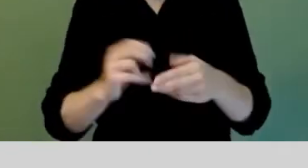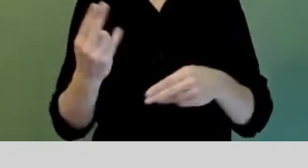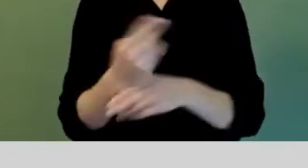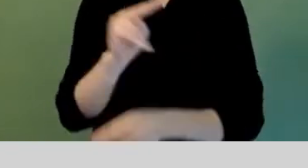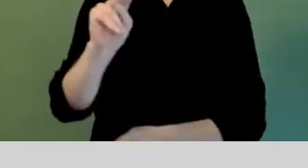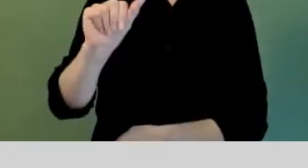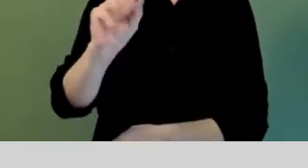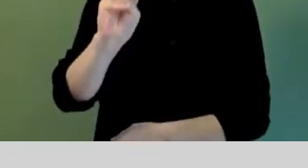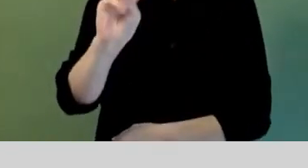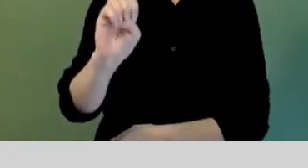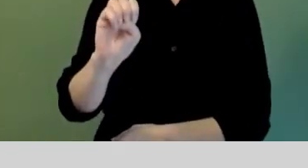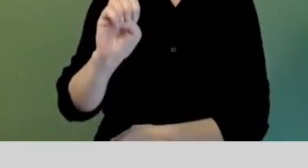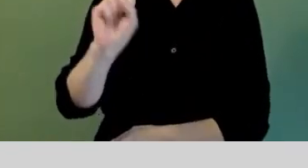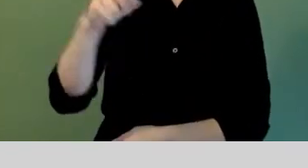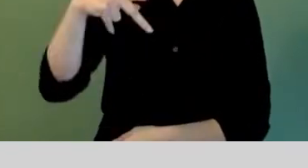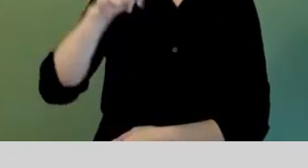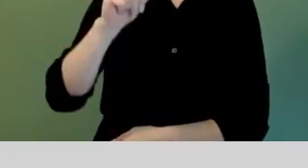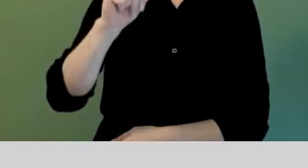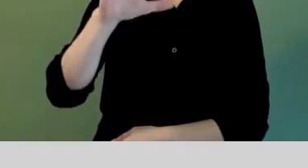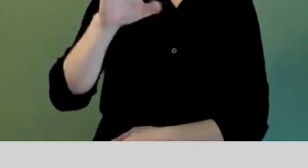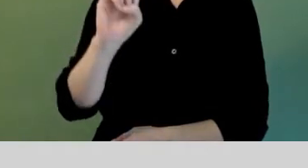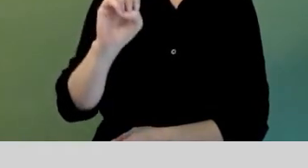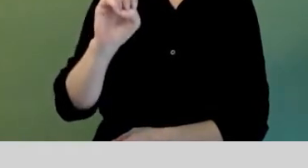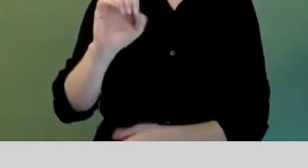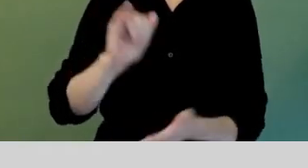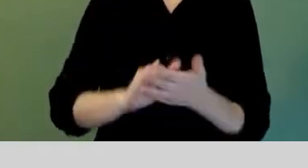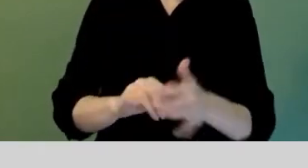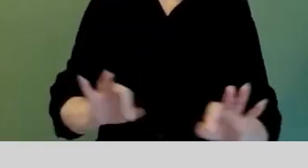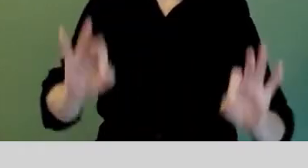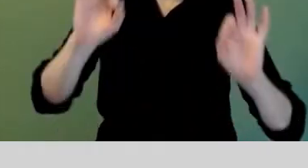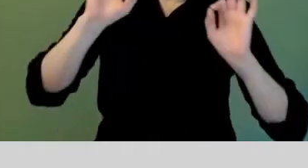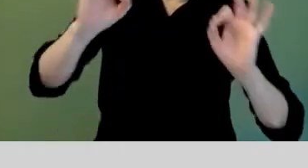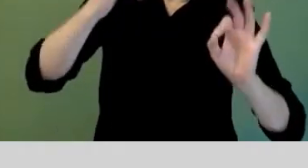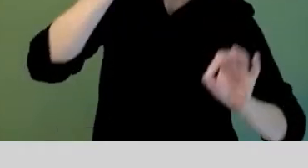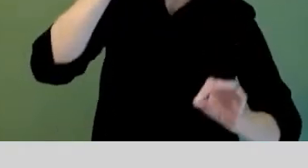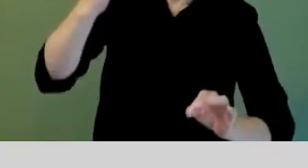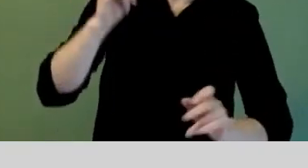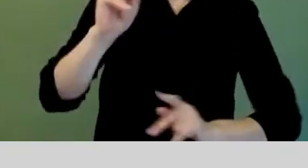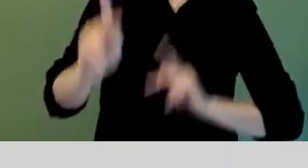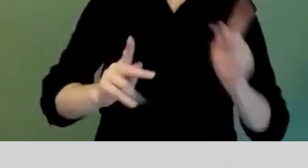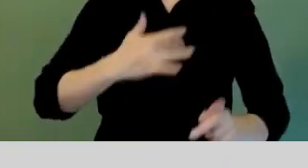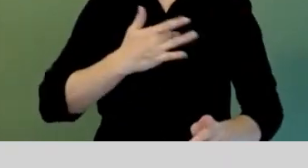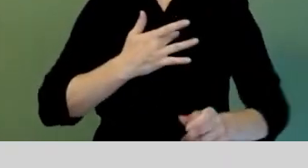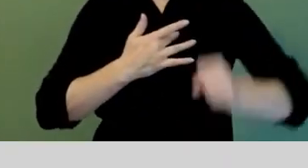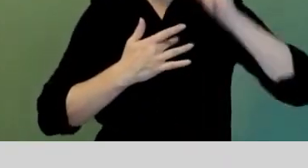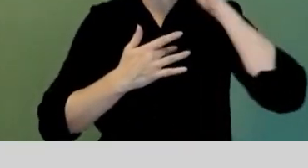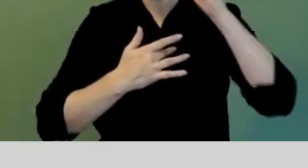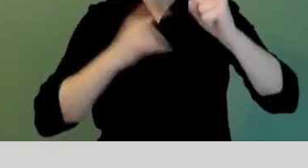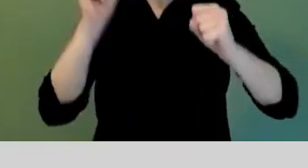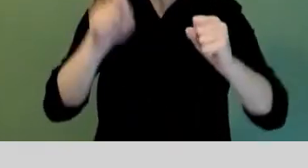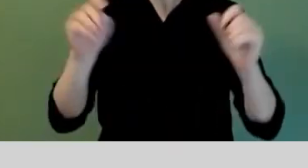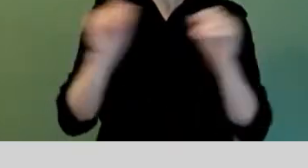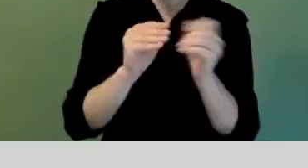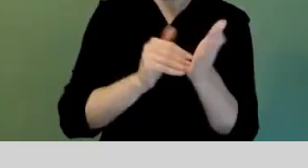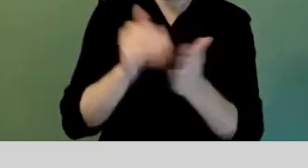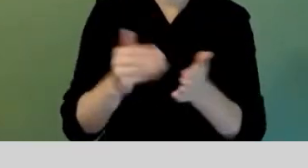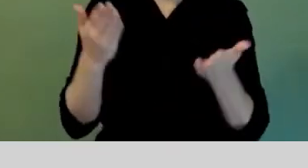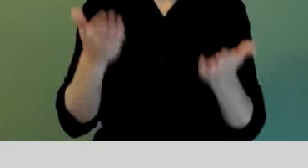were one honking great idea which Python should do more of. And the way that we did namespaces in the first place